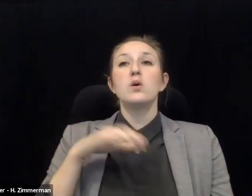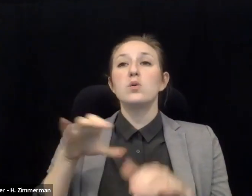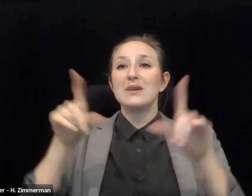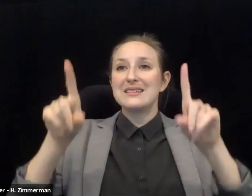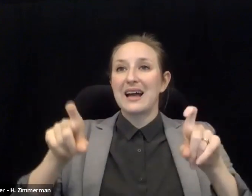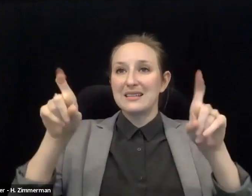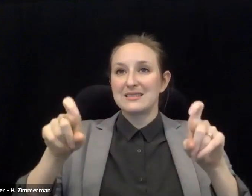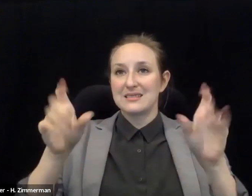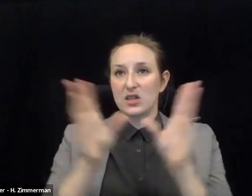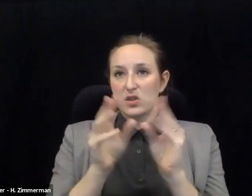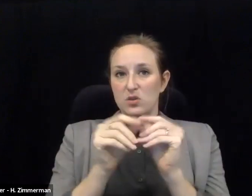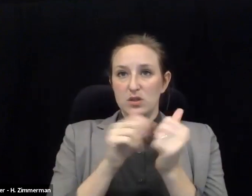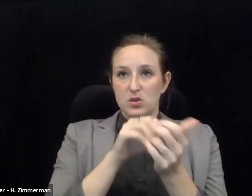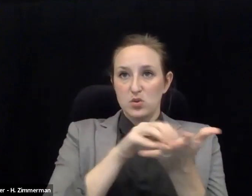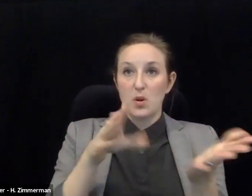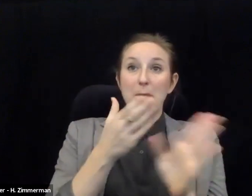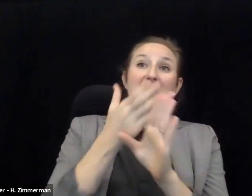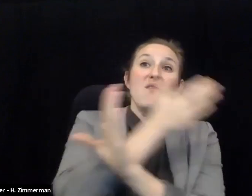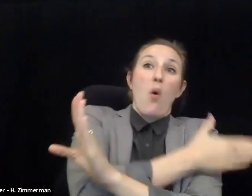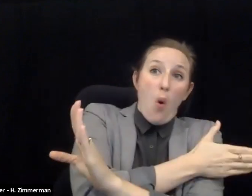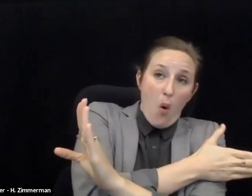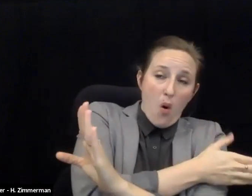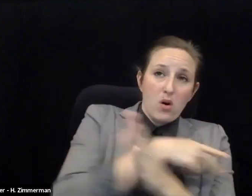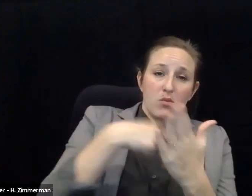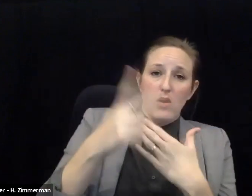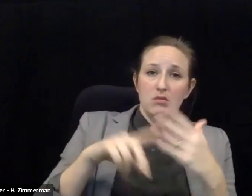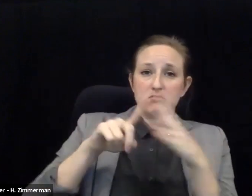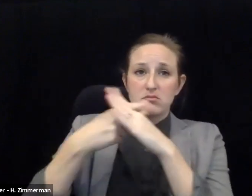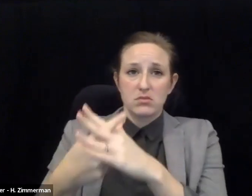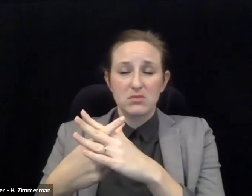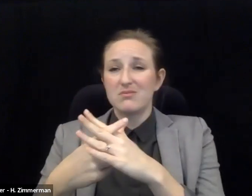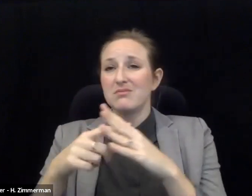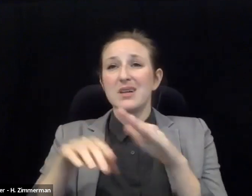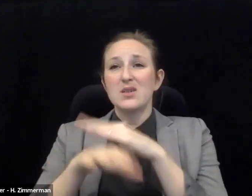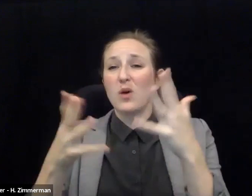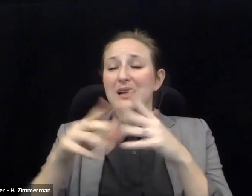a student before the program began, and it's basically testing out the platform introducing